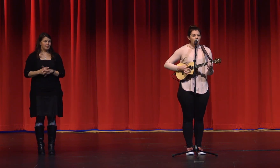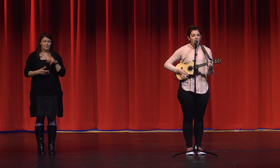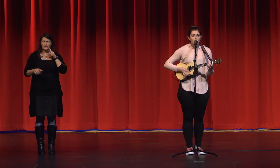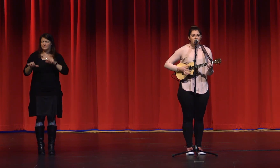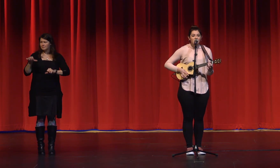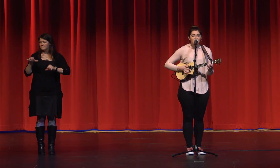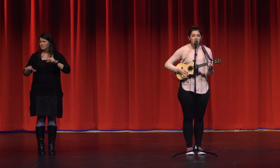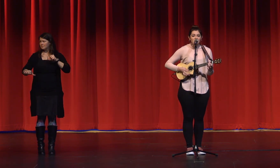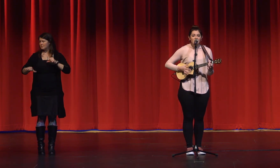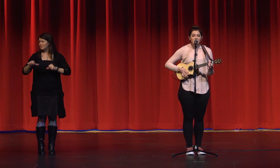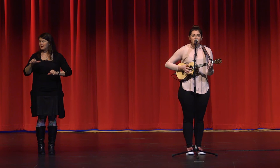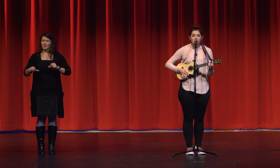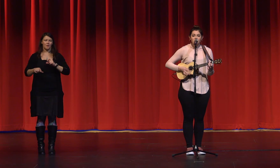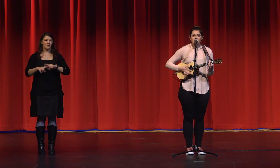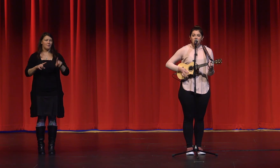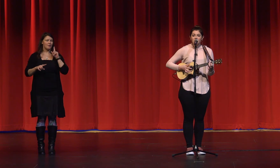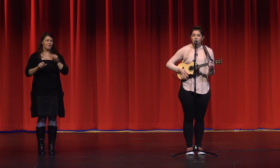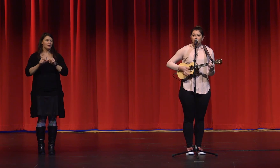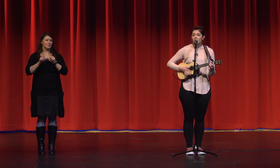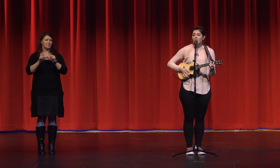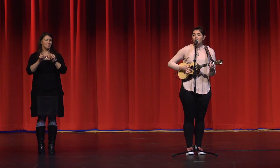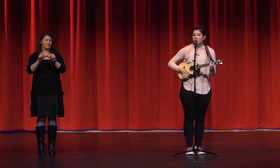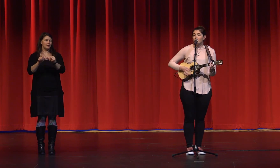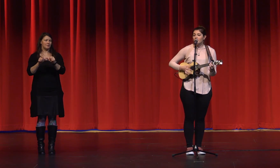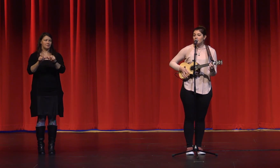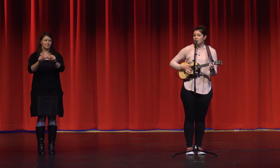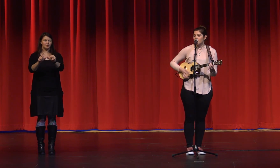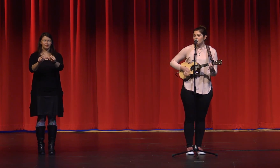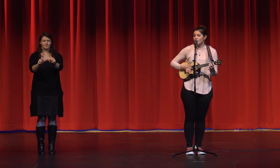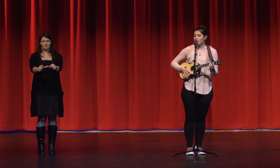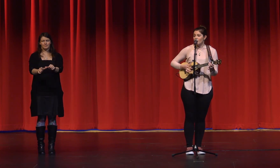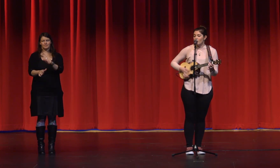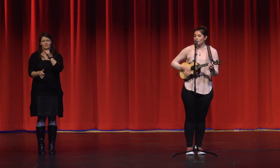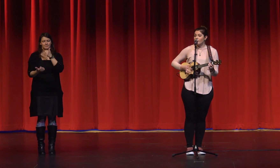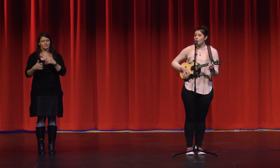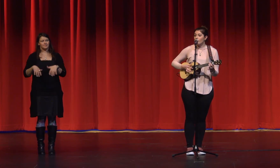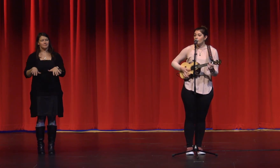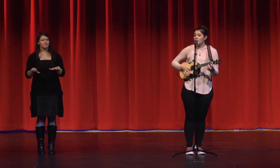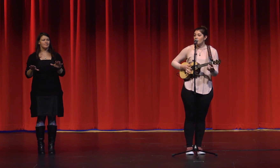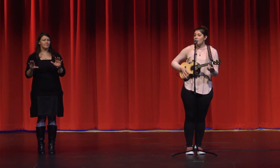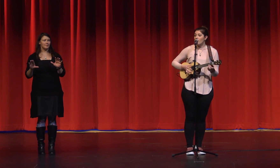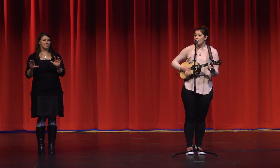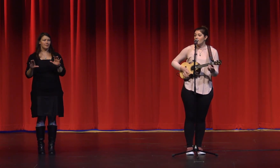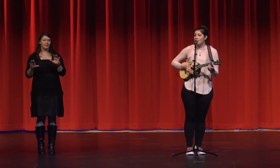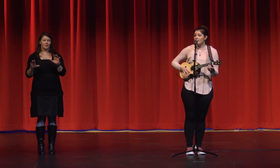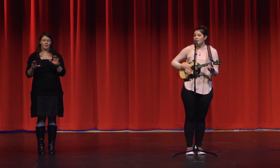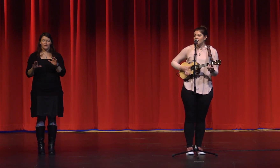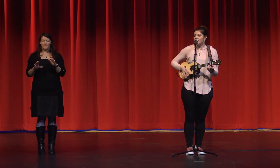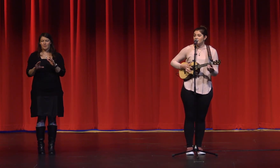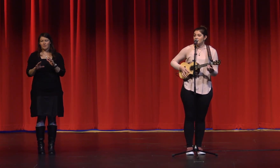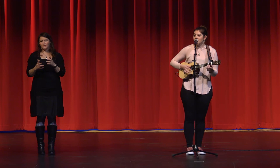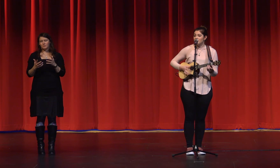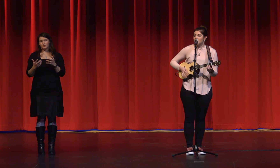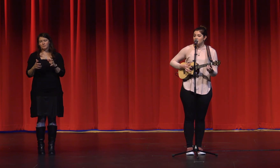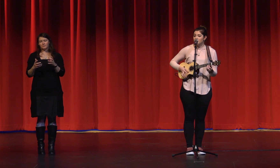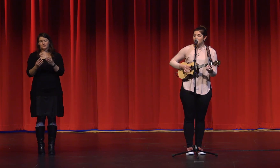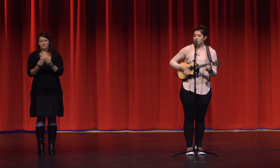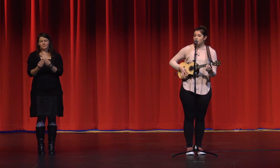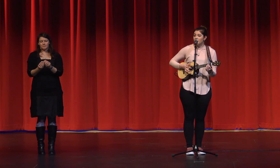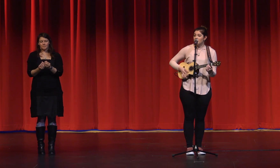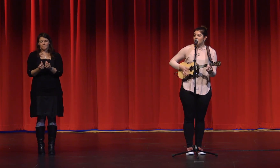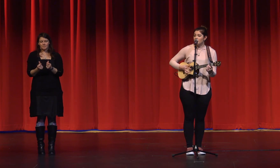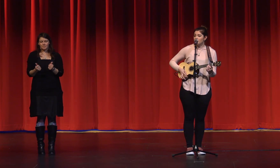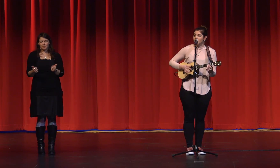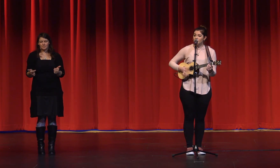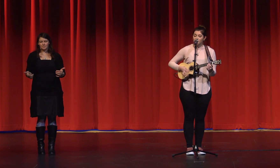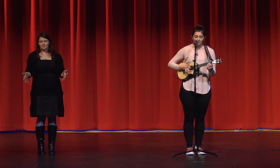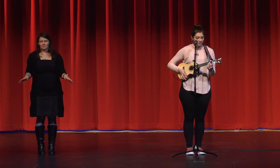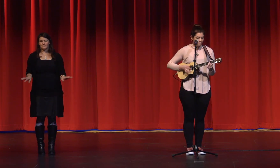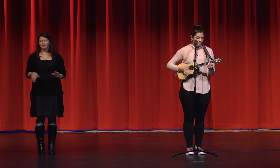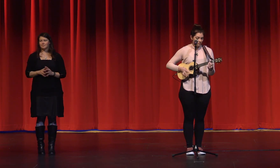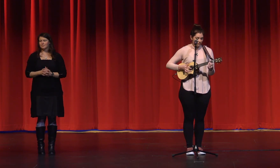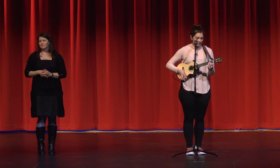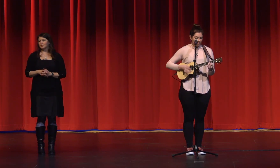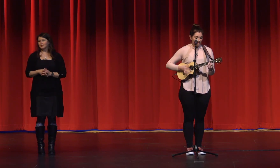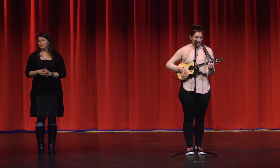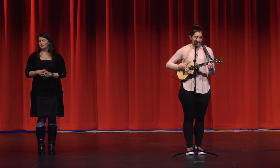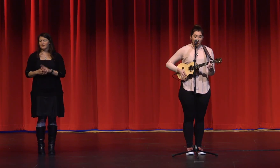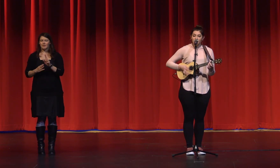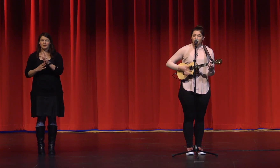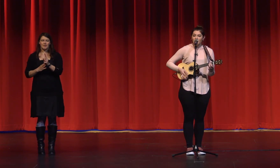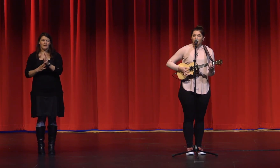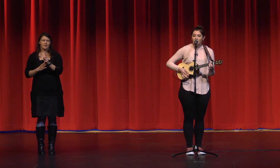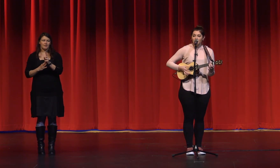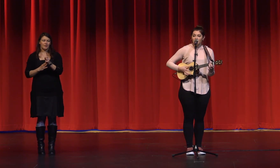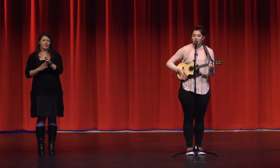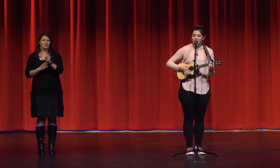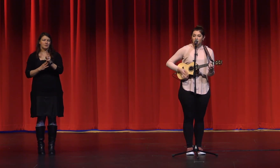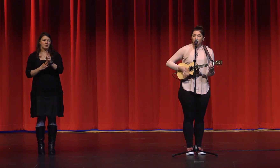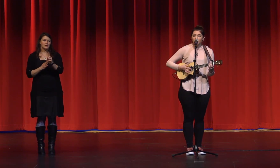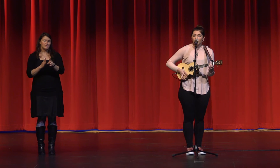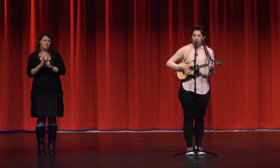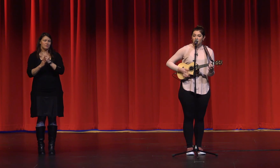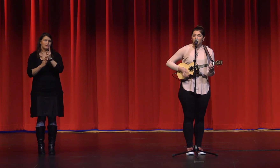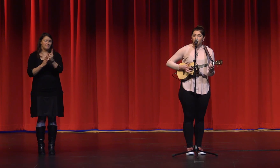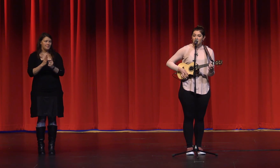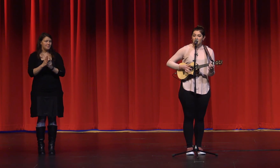I'm second guessing, but I'm trying. Before it all disappears. Seconds turn into minutes,